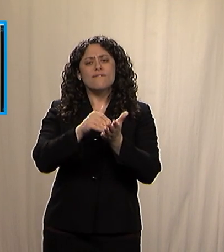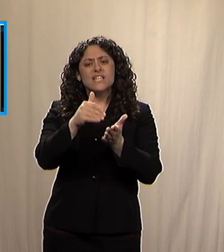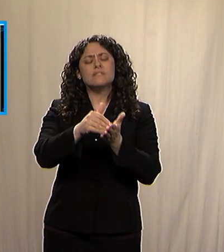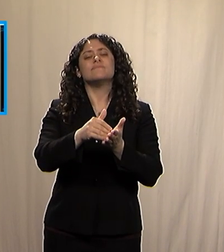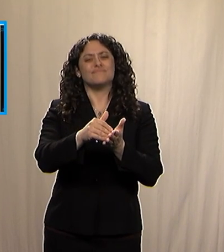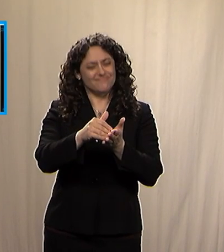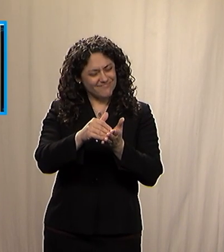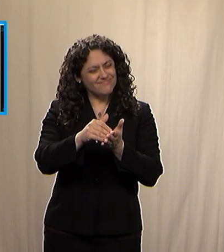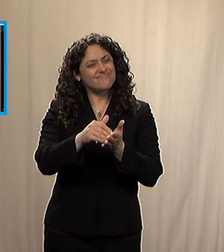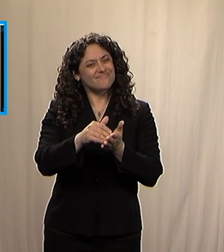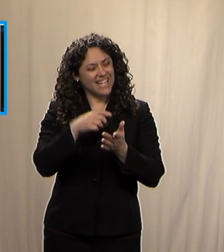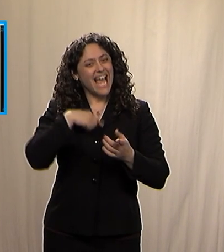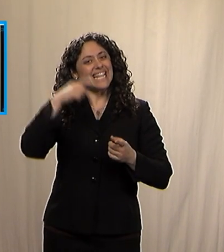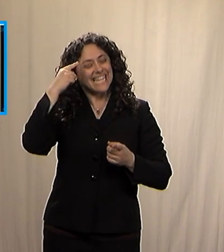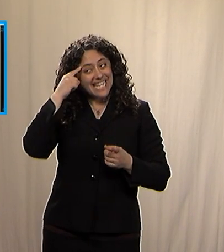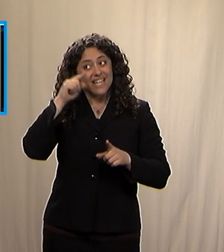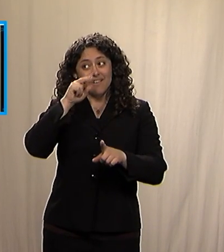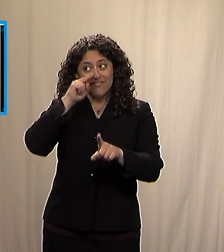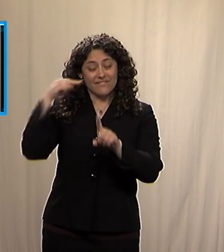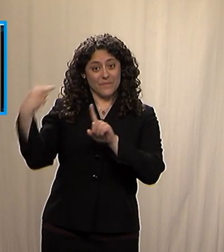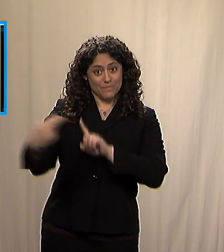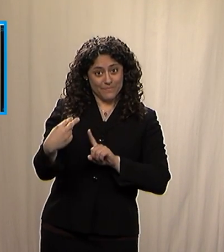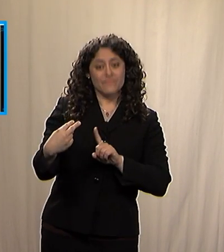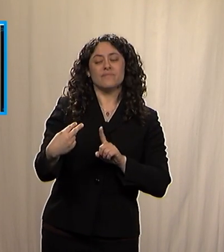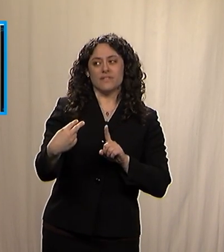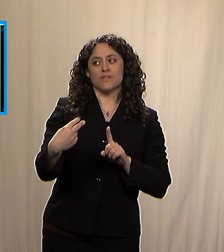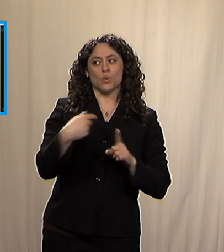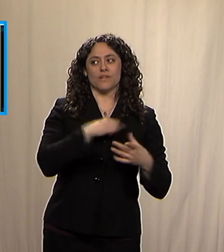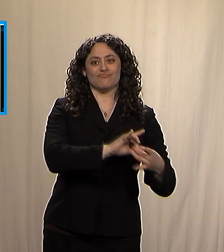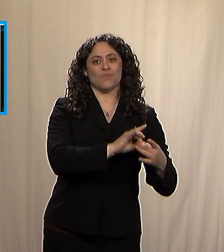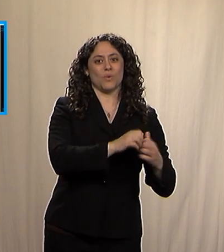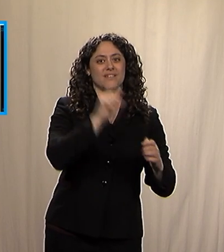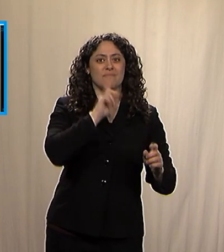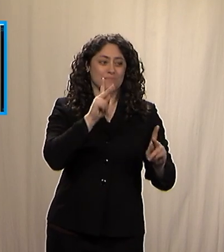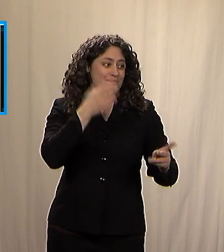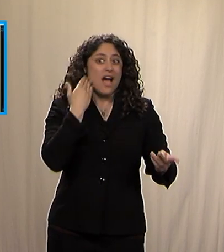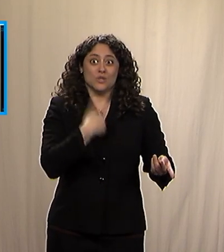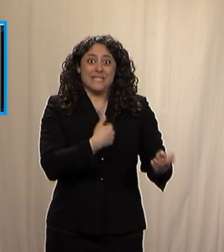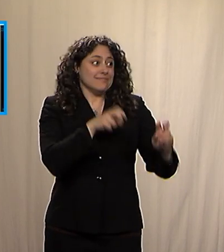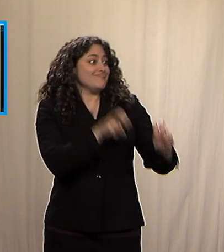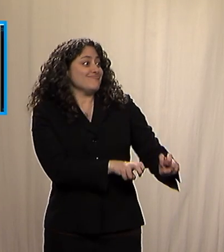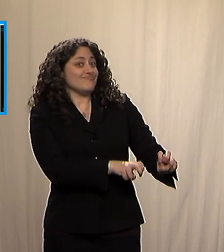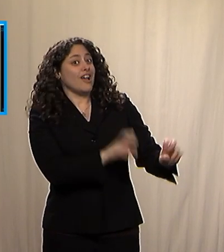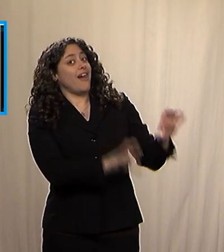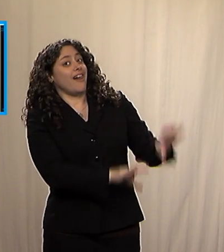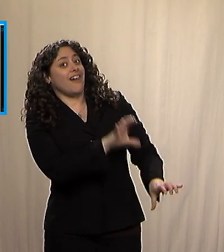again being aligned with the deaf person because we sit and chat with them in the waiting room.